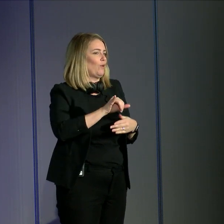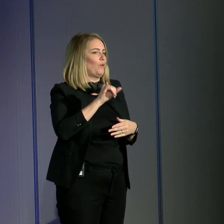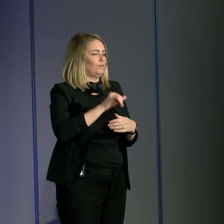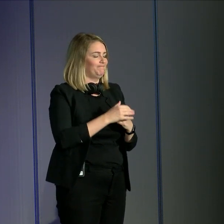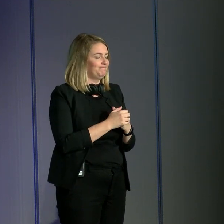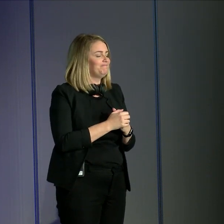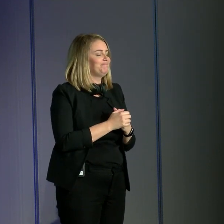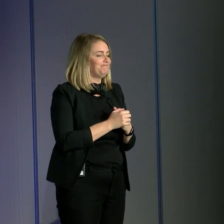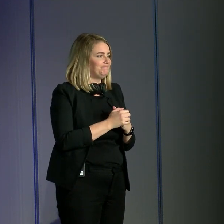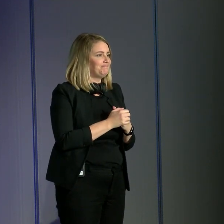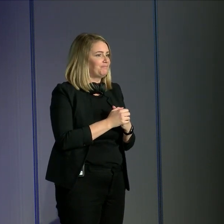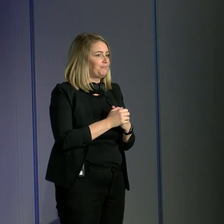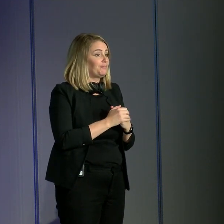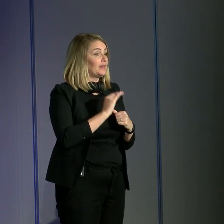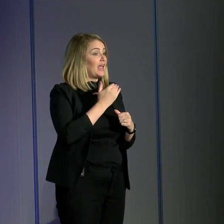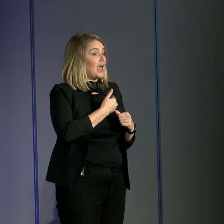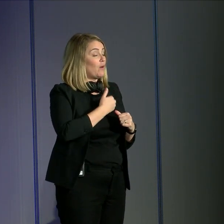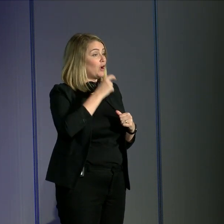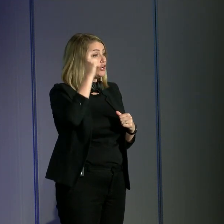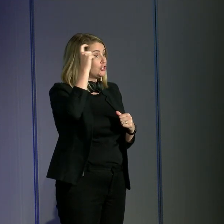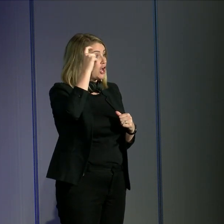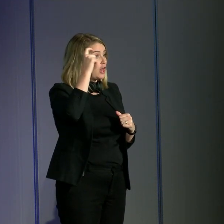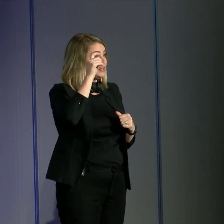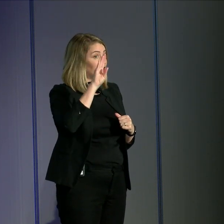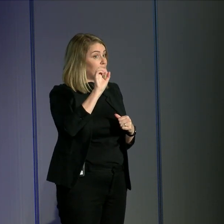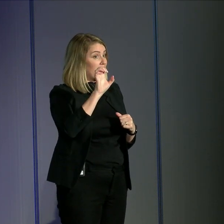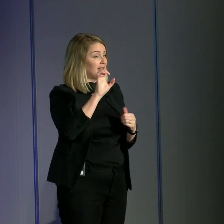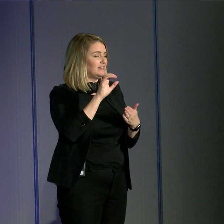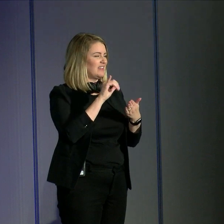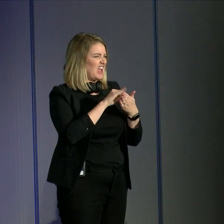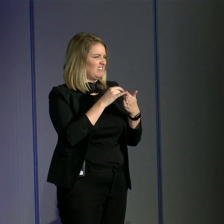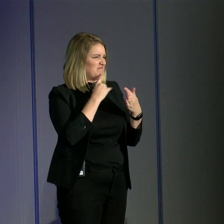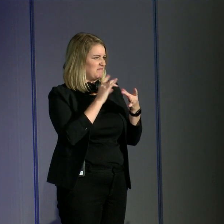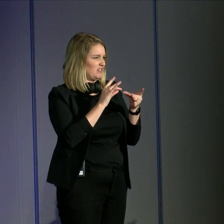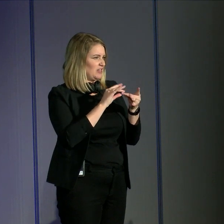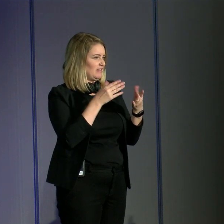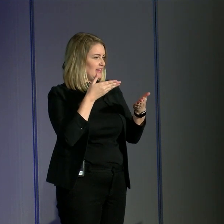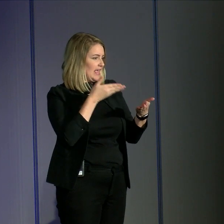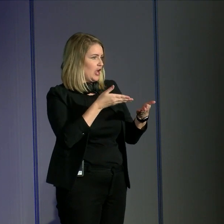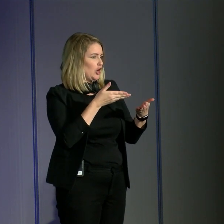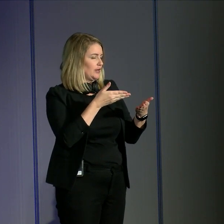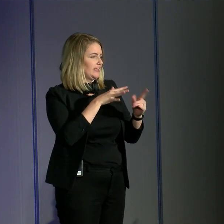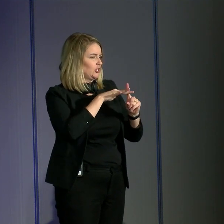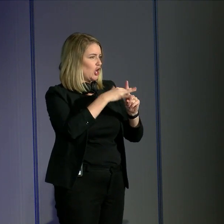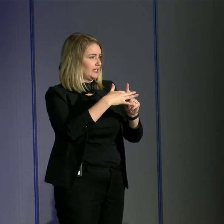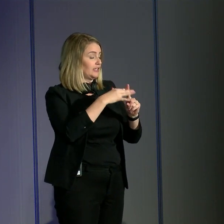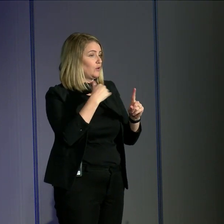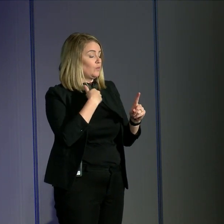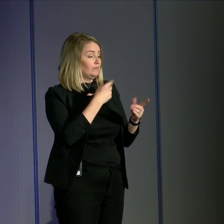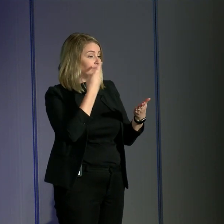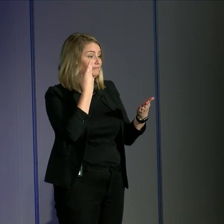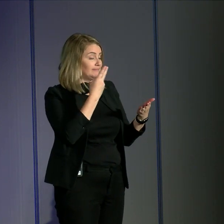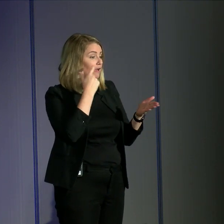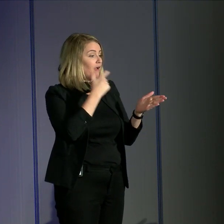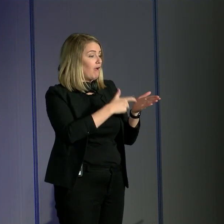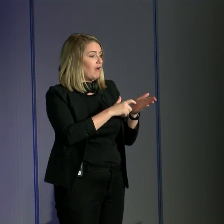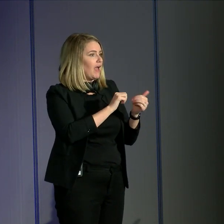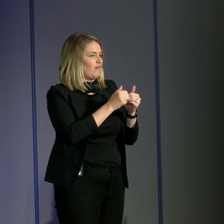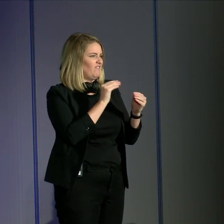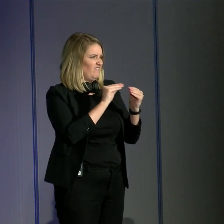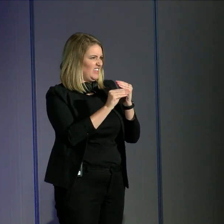Our Knowledge Base is right there in context so we can see how to fix that issue.